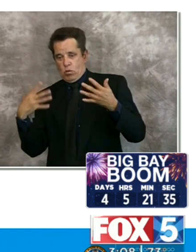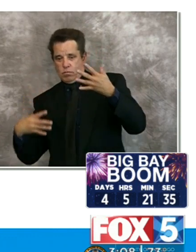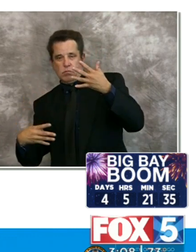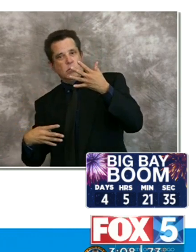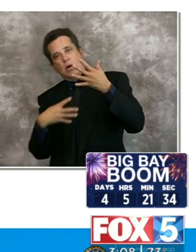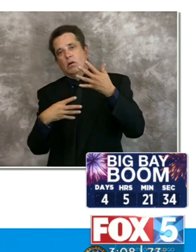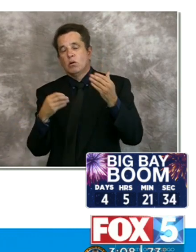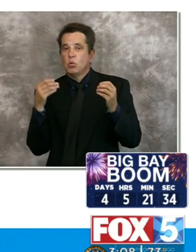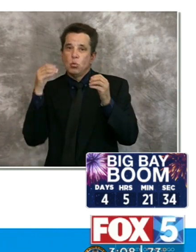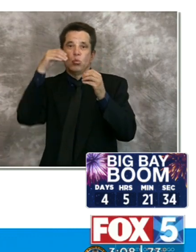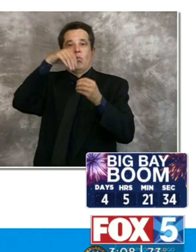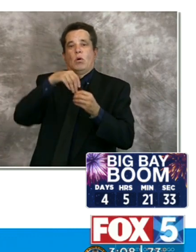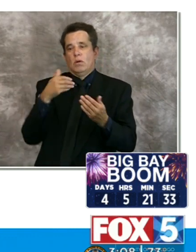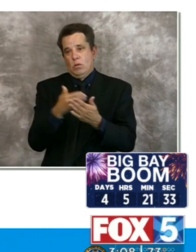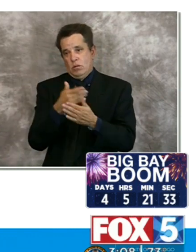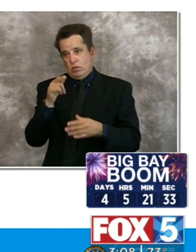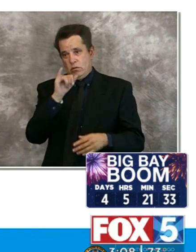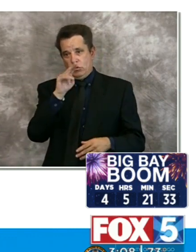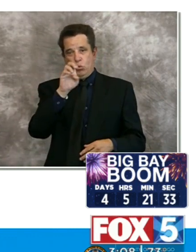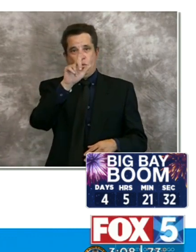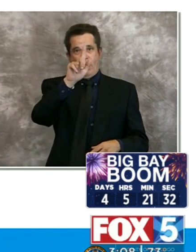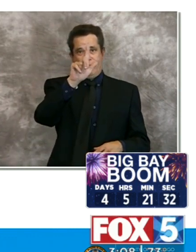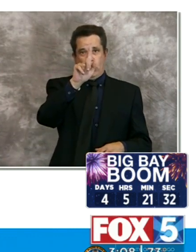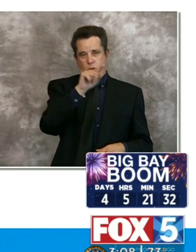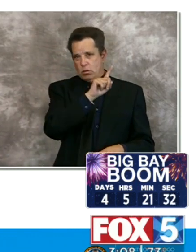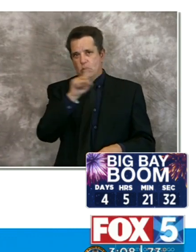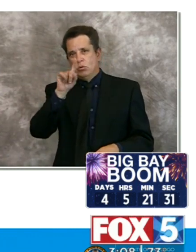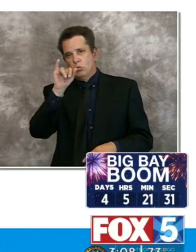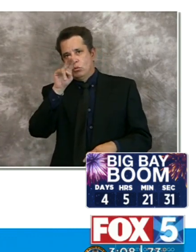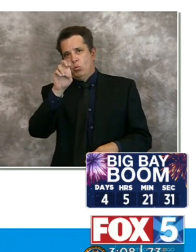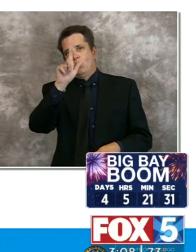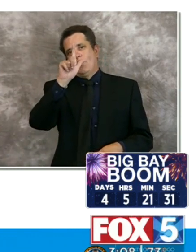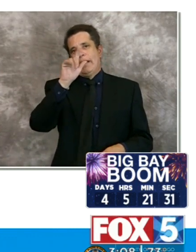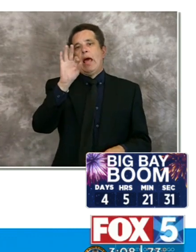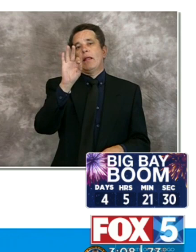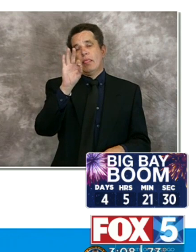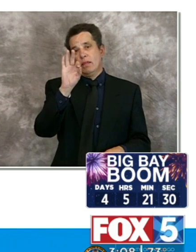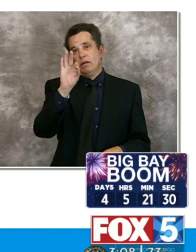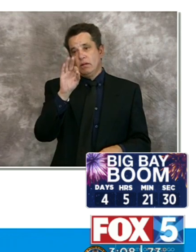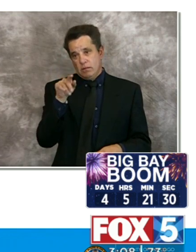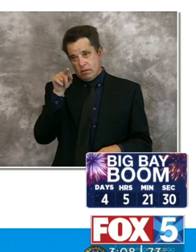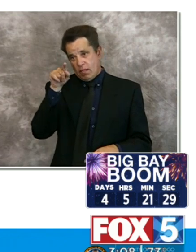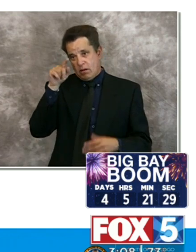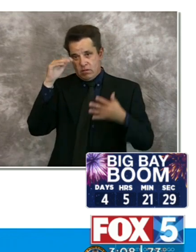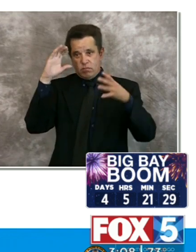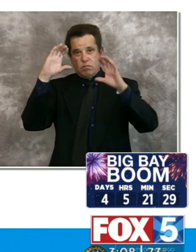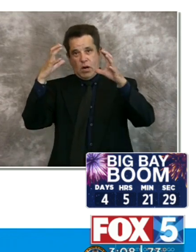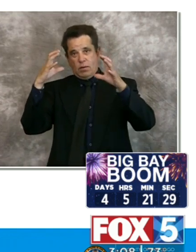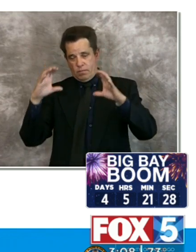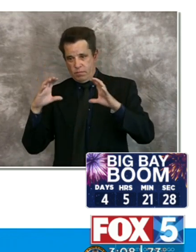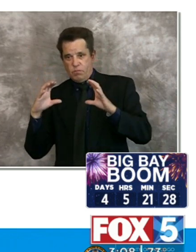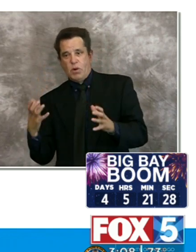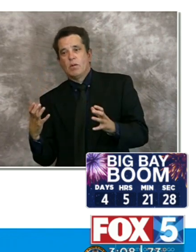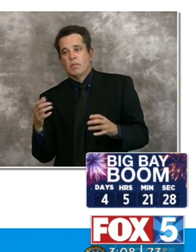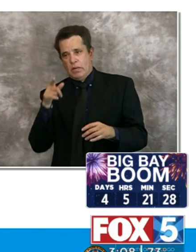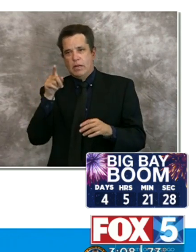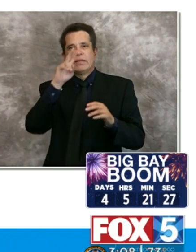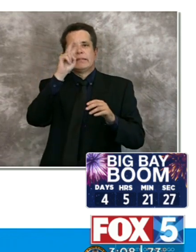YESTERDAY WITH THE 6. BEING ALREADY ON THE BOOKS. SO FROM